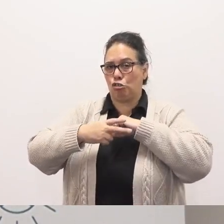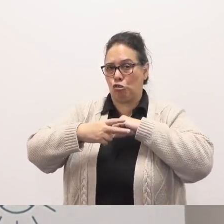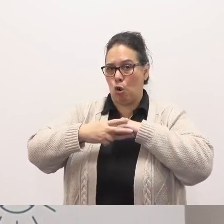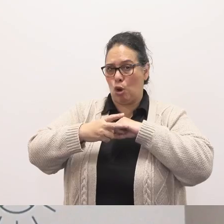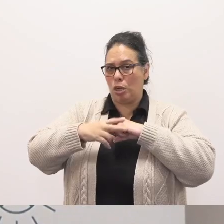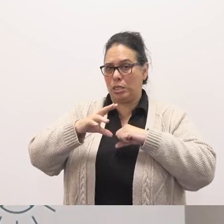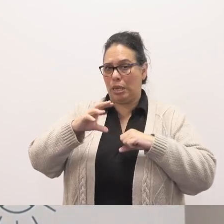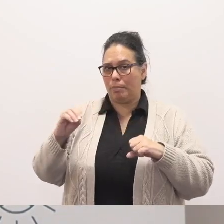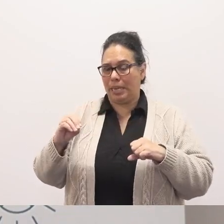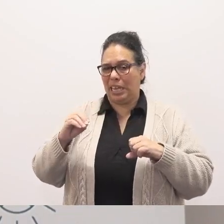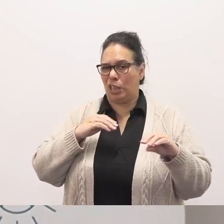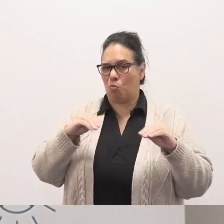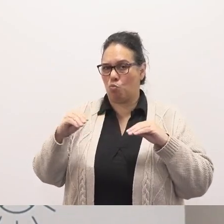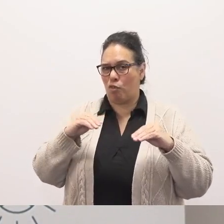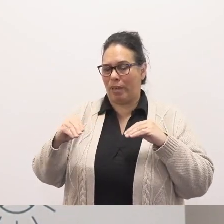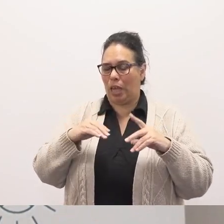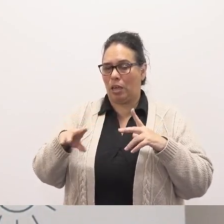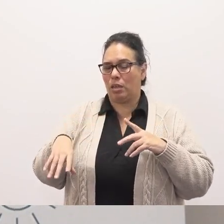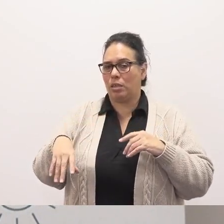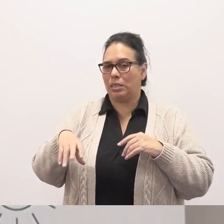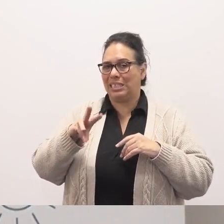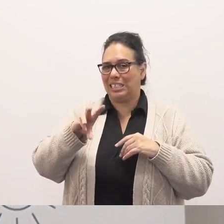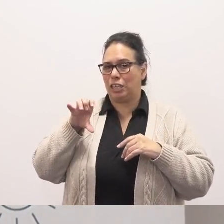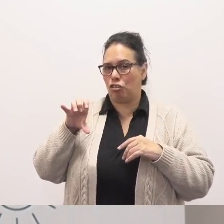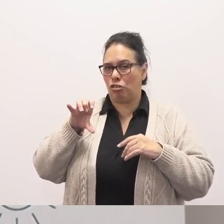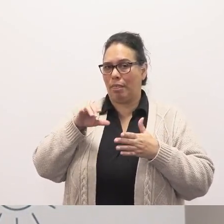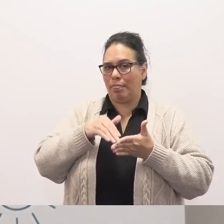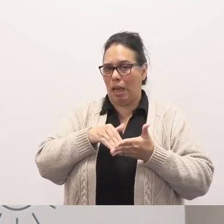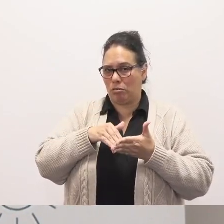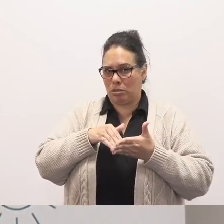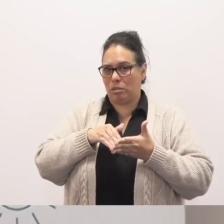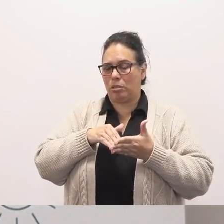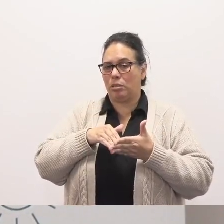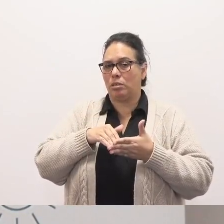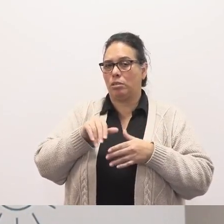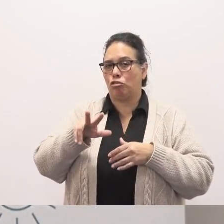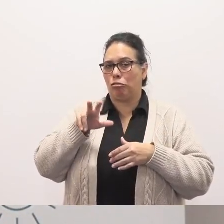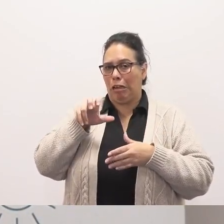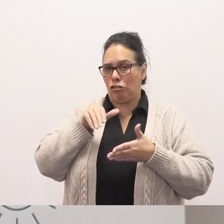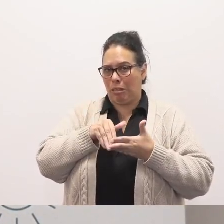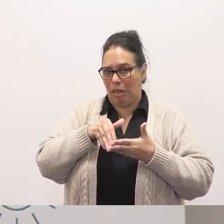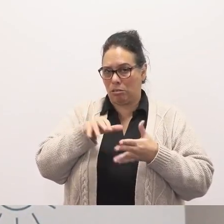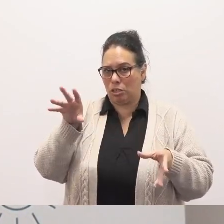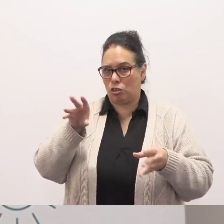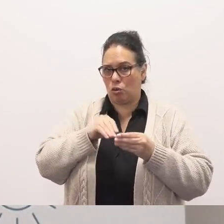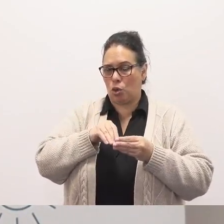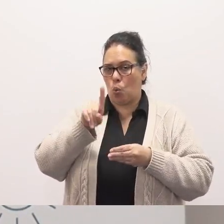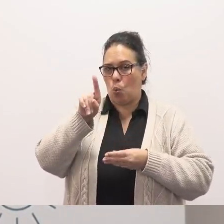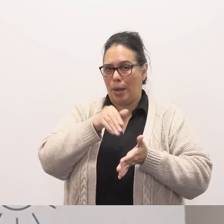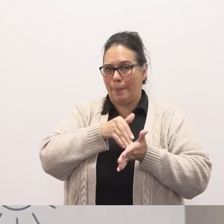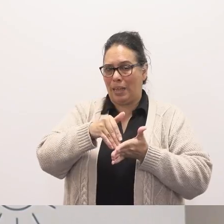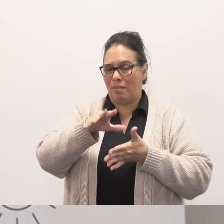The contracts for 600,000, 600,000, and 300,000 for a total of 1,500,000.